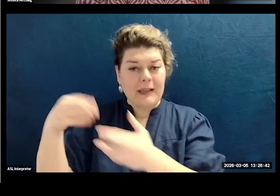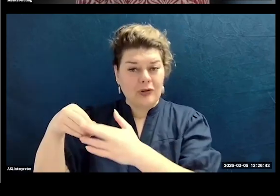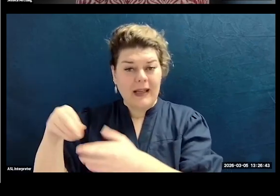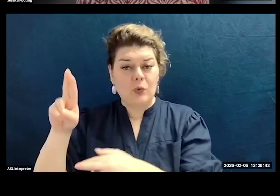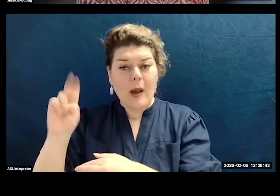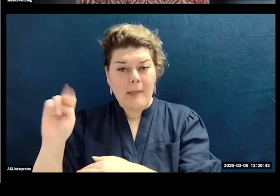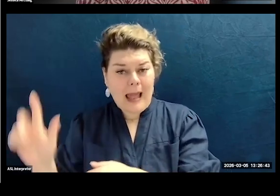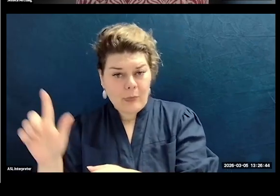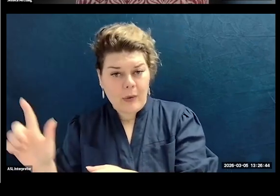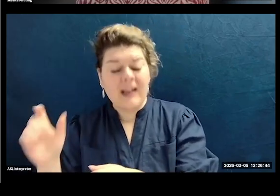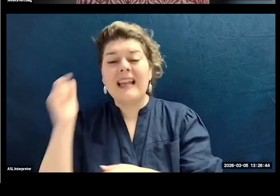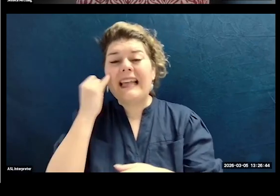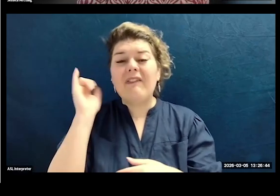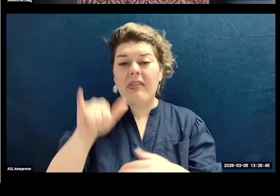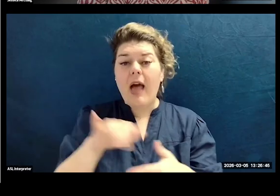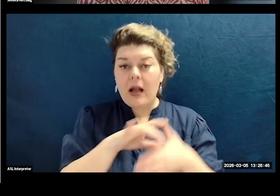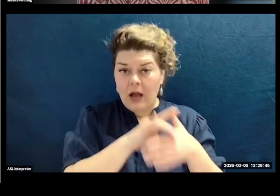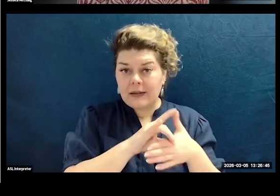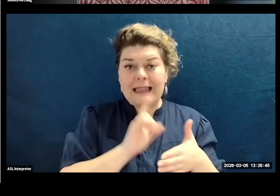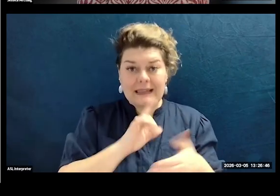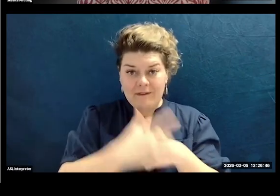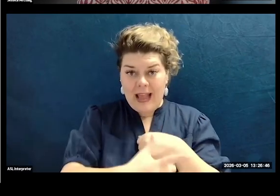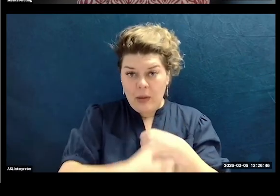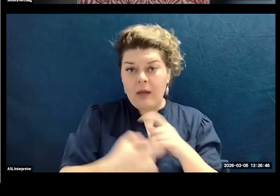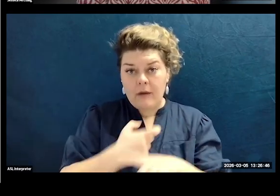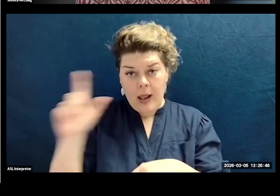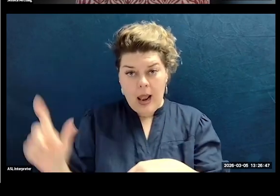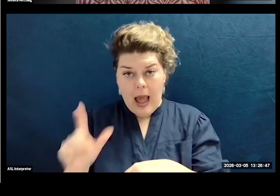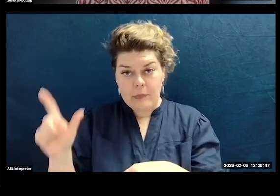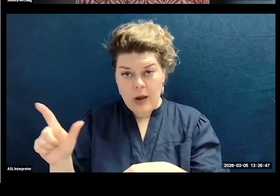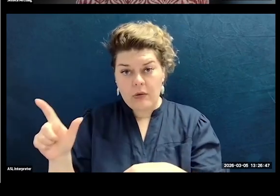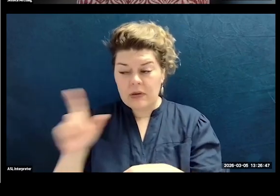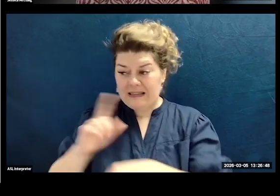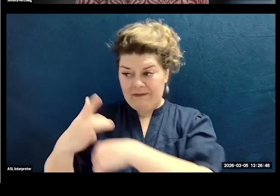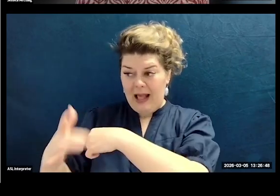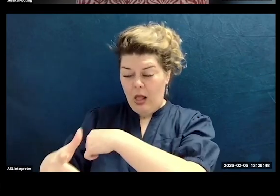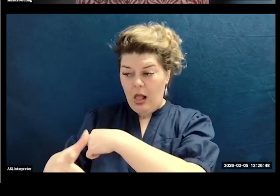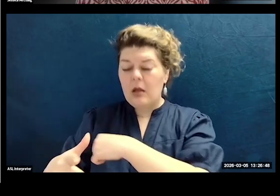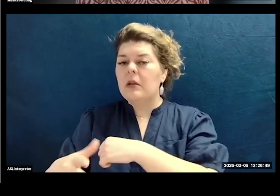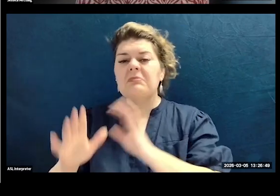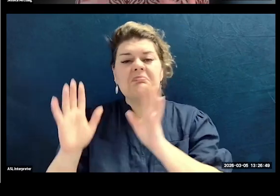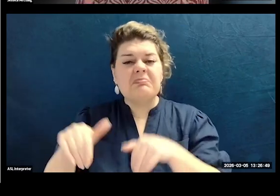is that if those academic contents are available through the library, instead of downloading the PDF,